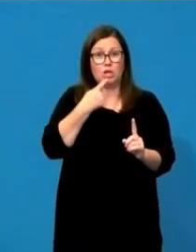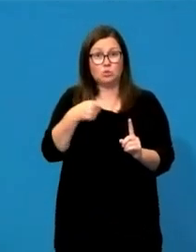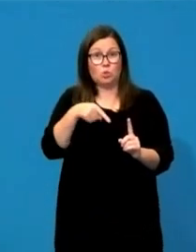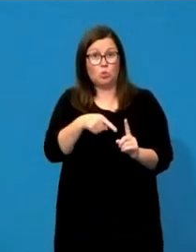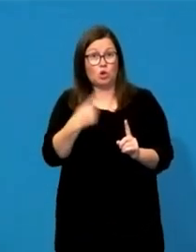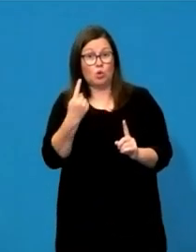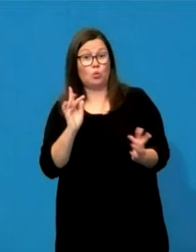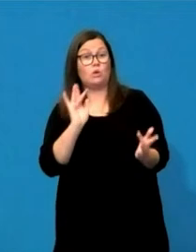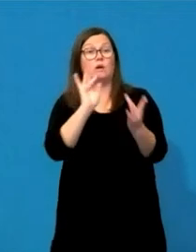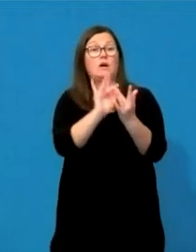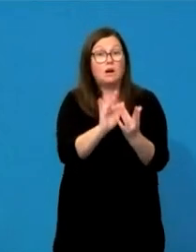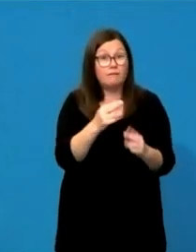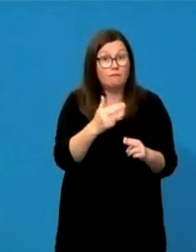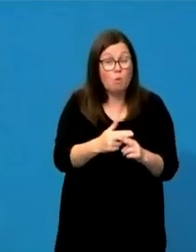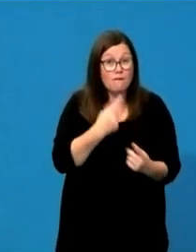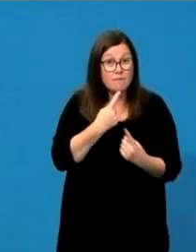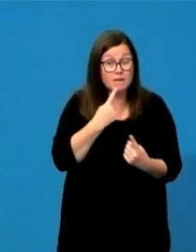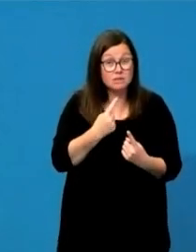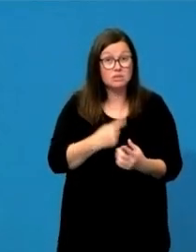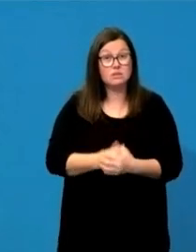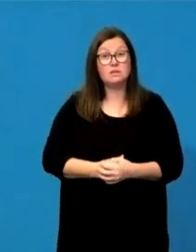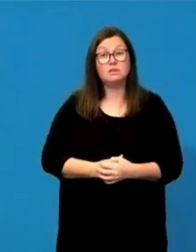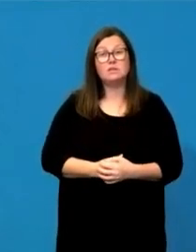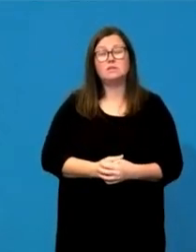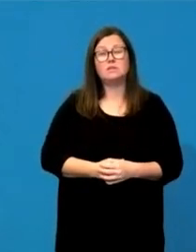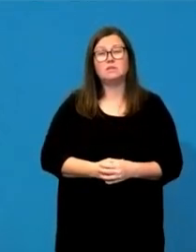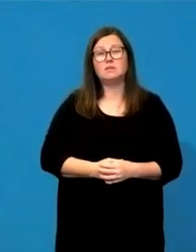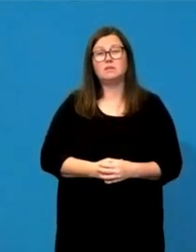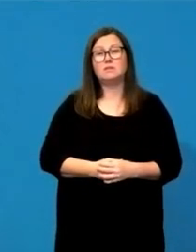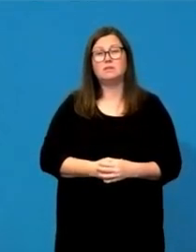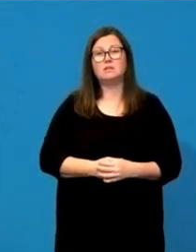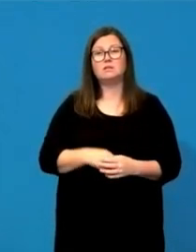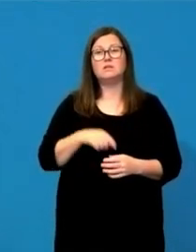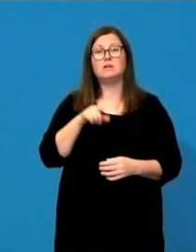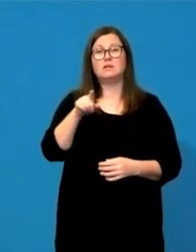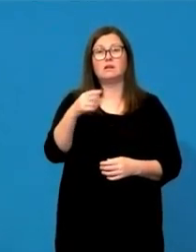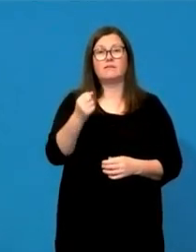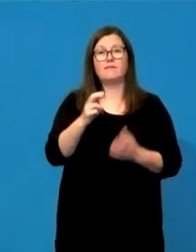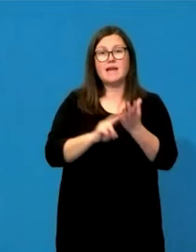The NDIS fella that did the interview for my oldest son, he gave me a